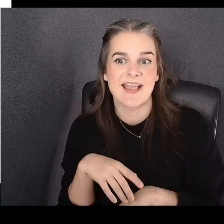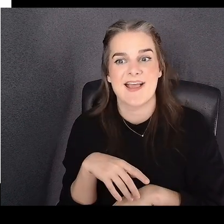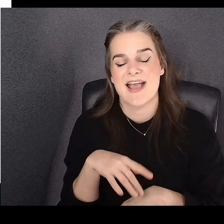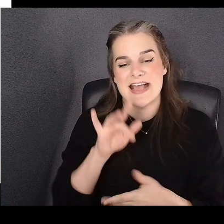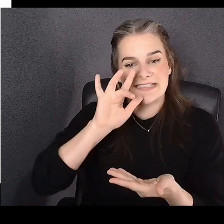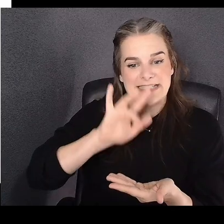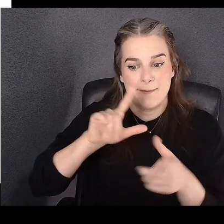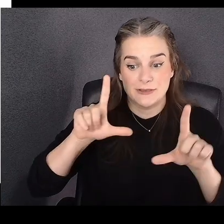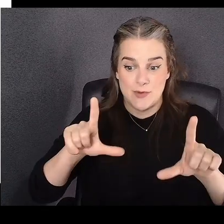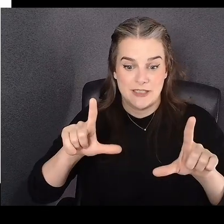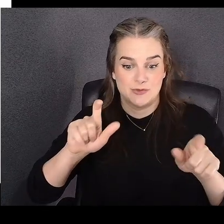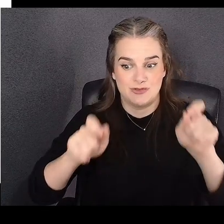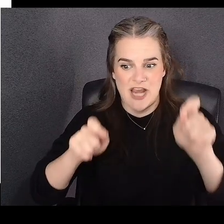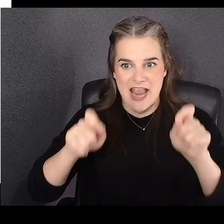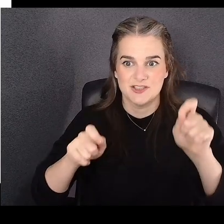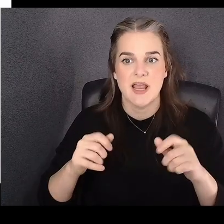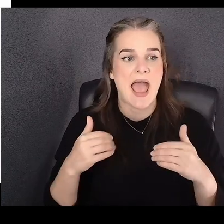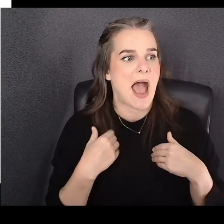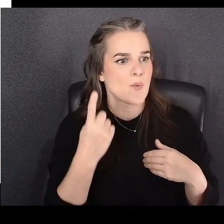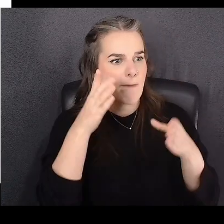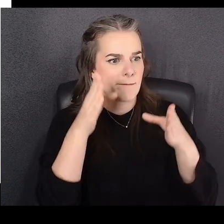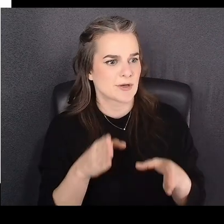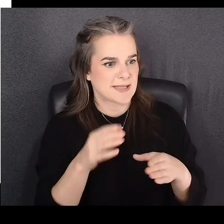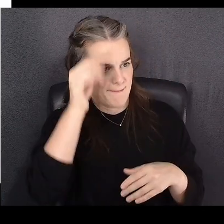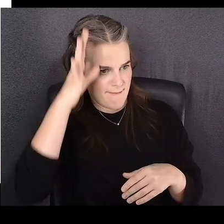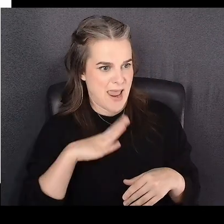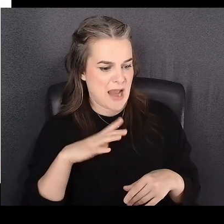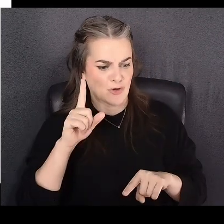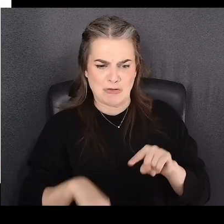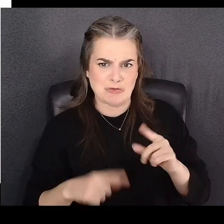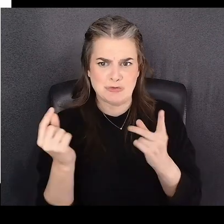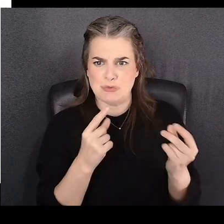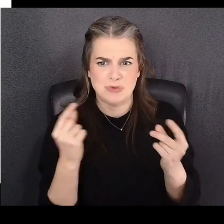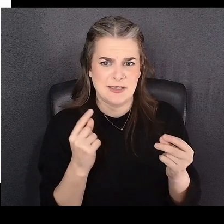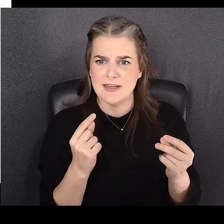And then we had a gentleman that couldn't do that. So then we created a right and left click switch.